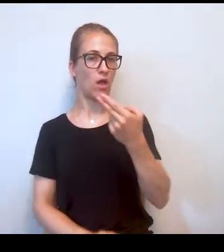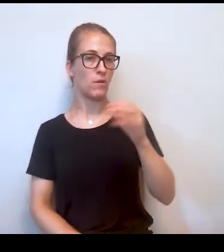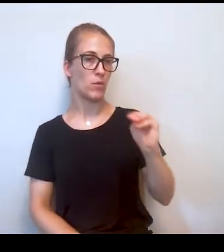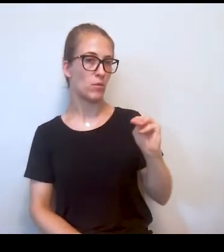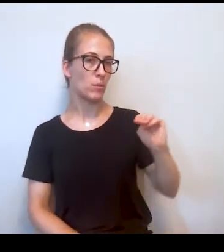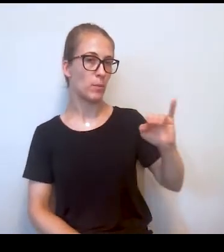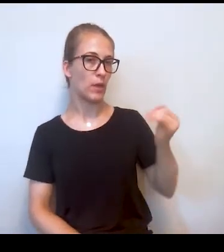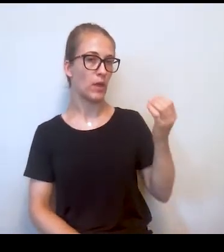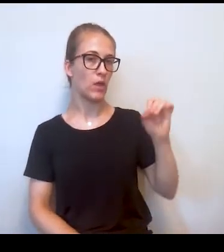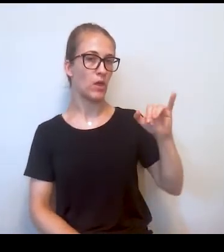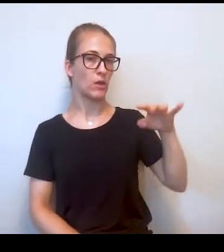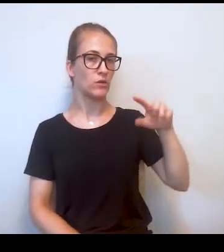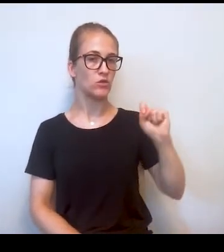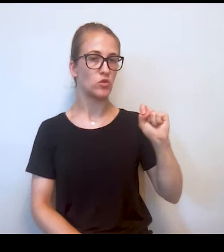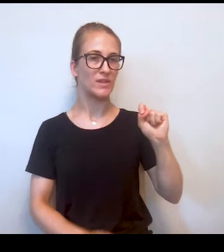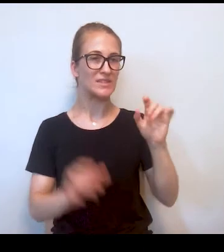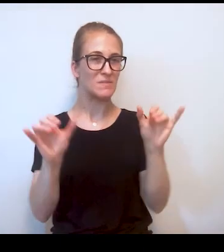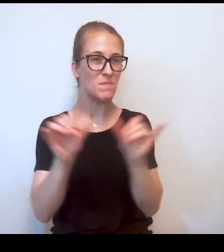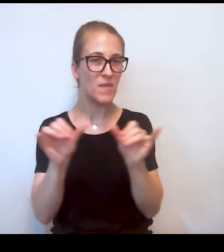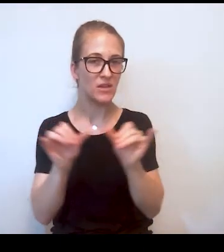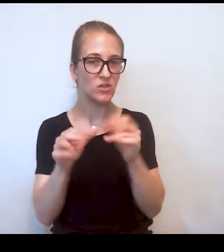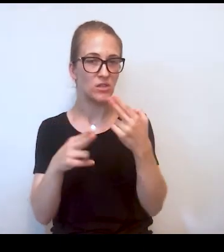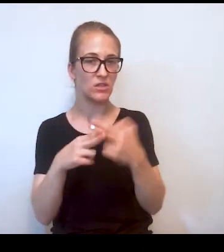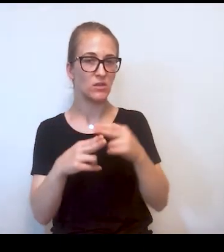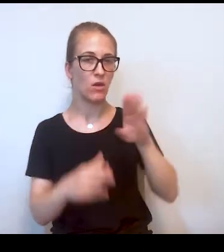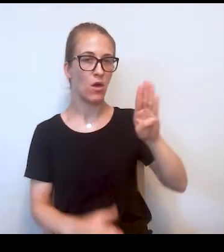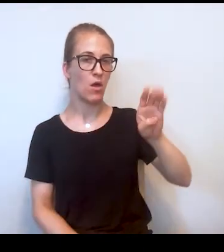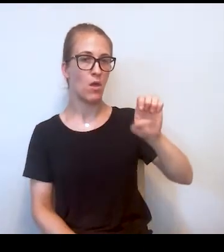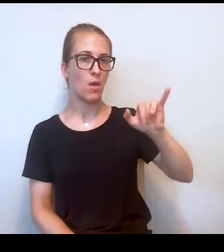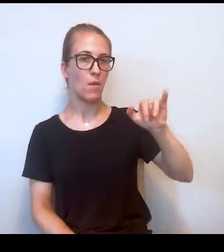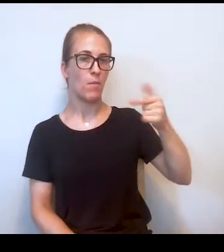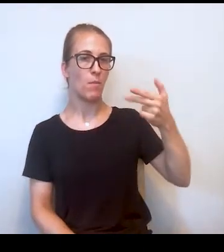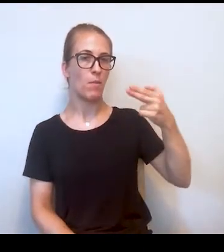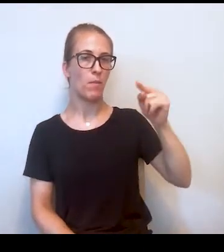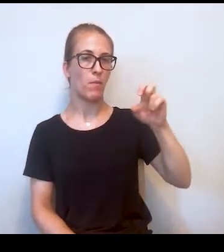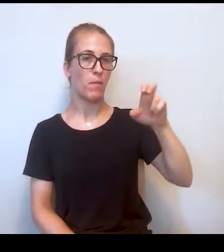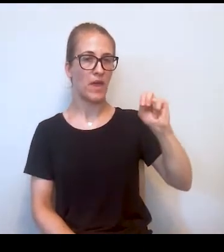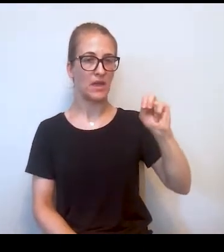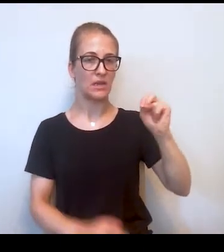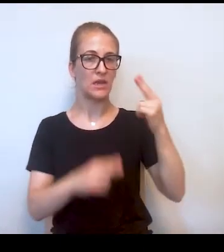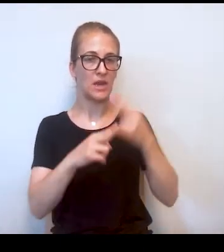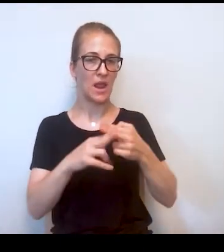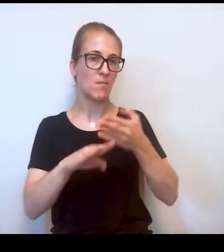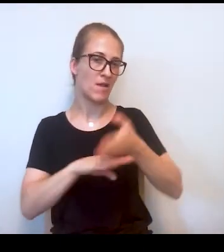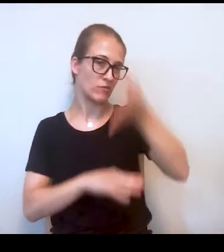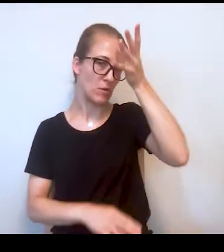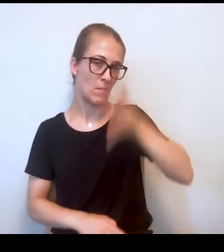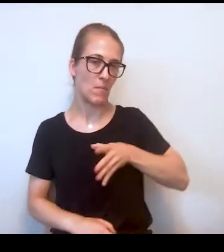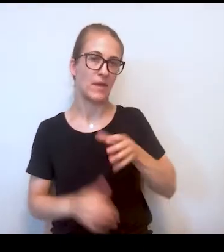named after a guy whose last name is Beighton. He was also, or is; he's still alive;